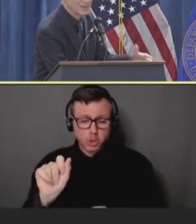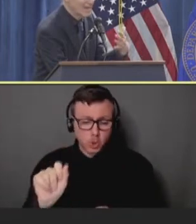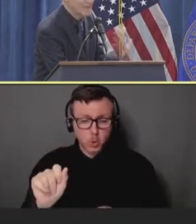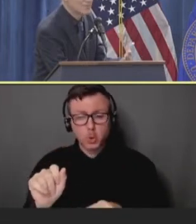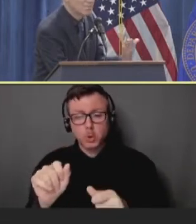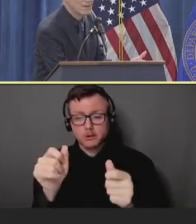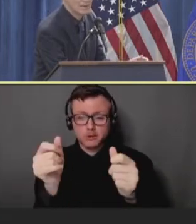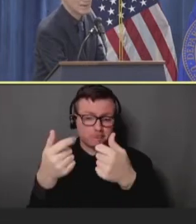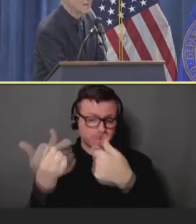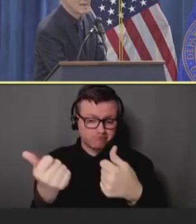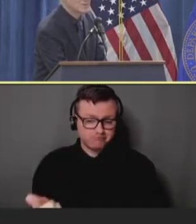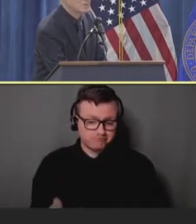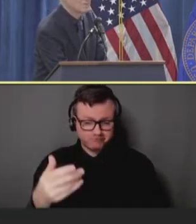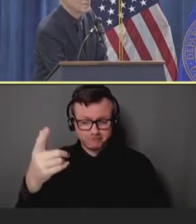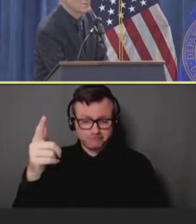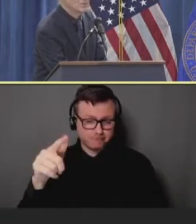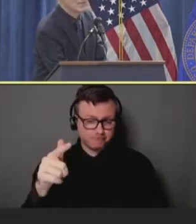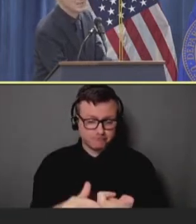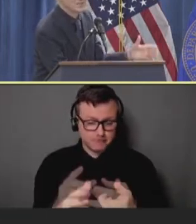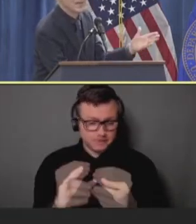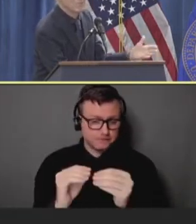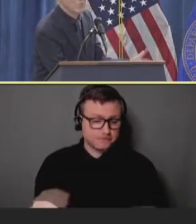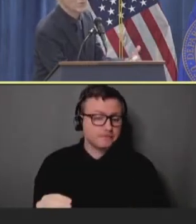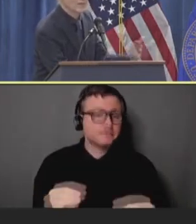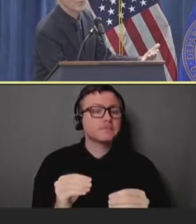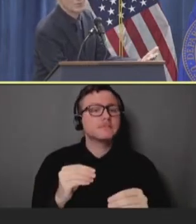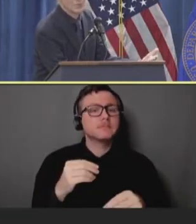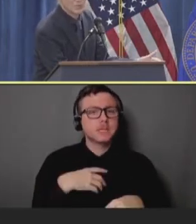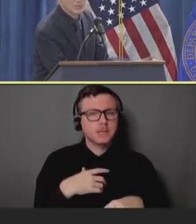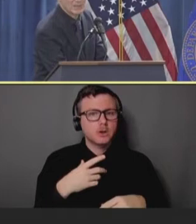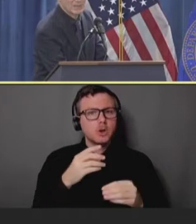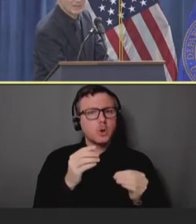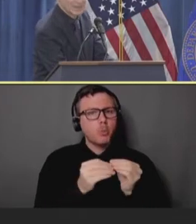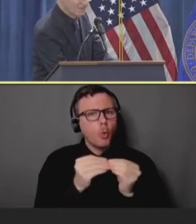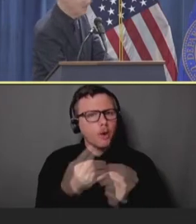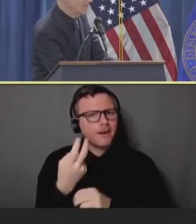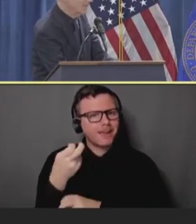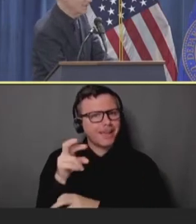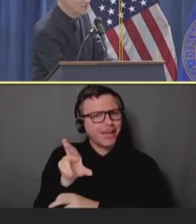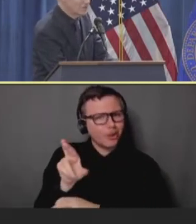as much as if not more heroes, so to speak, than the initiators.